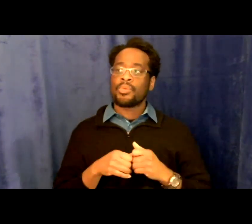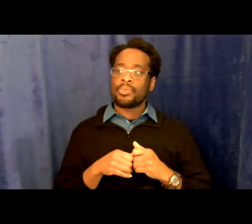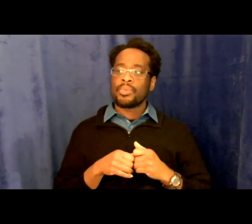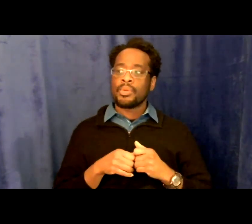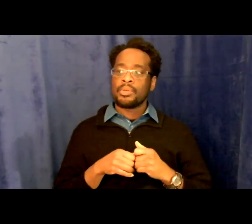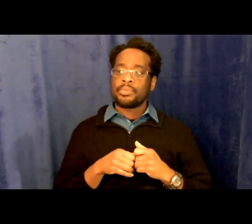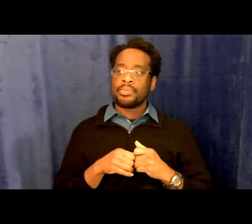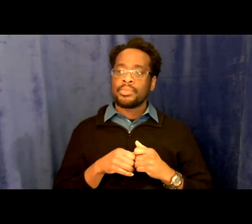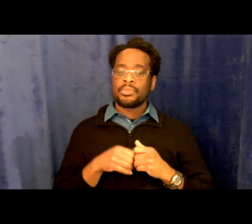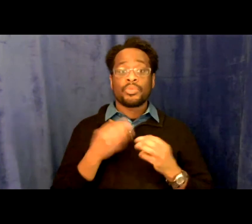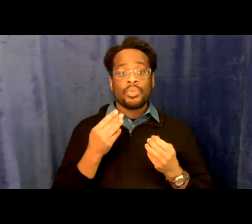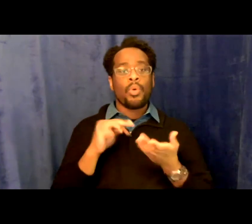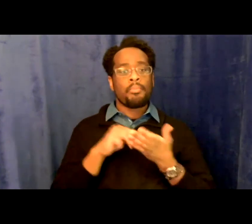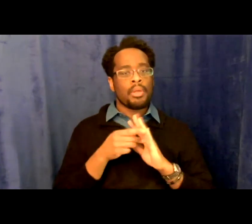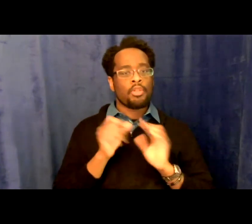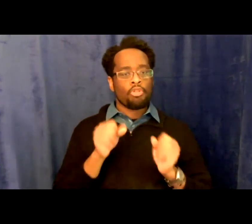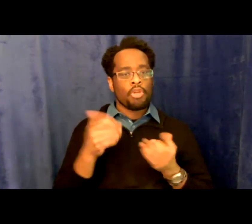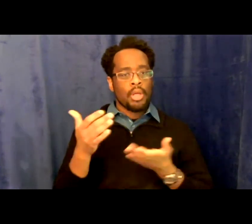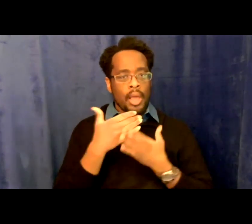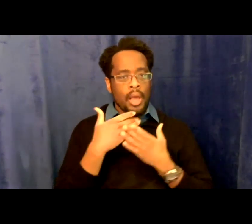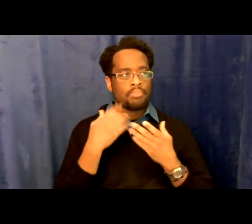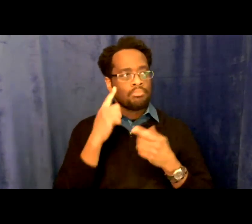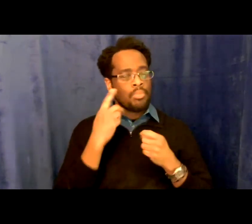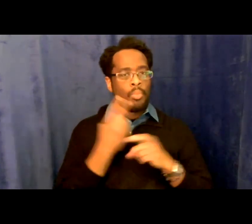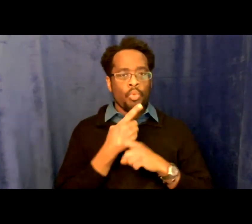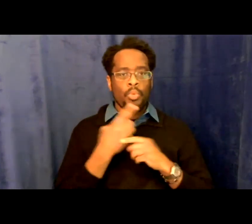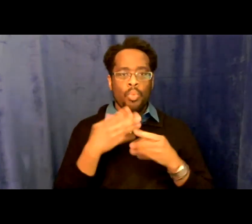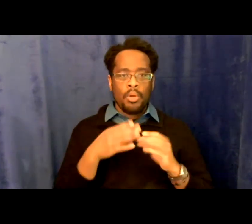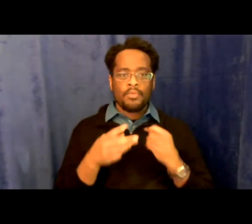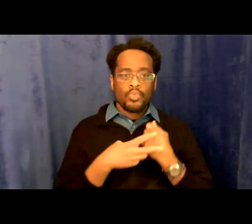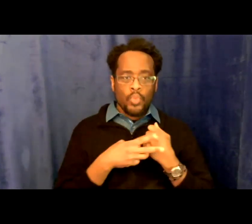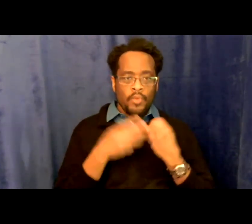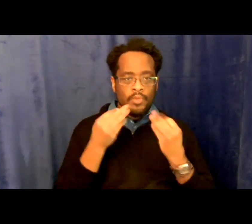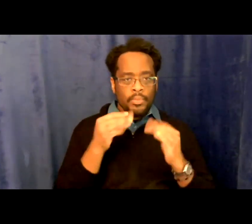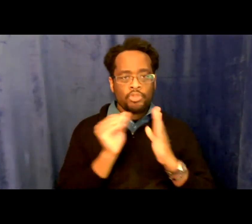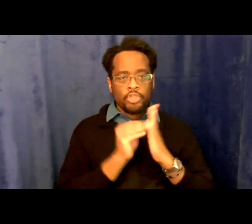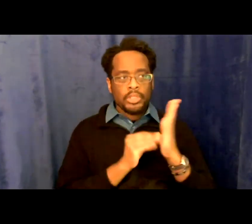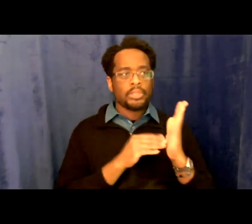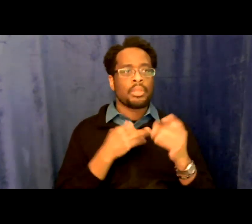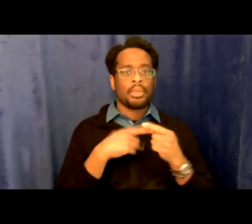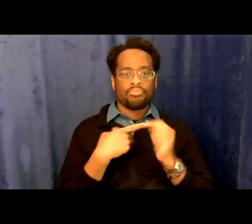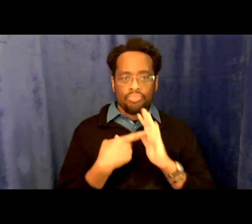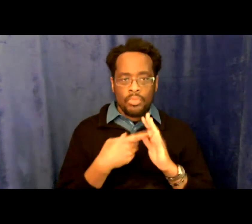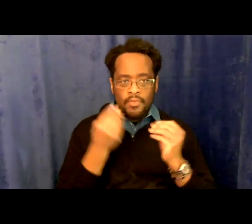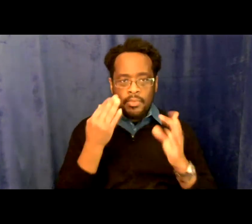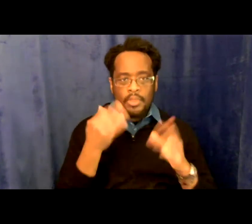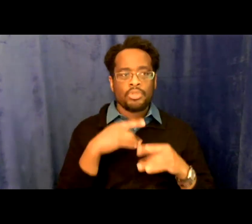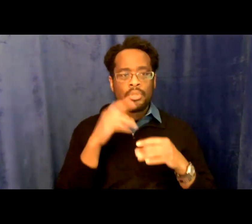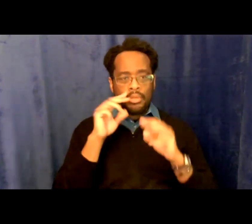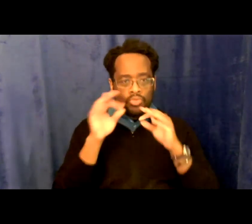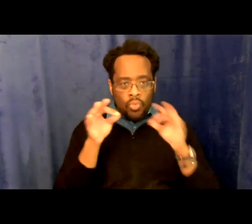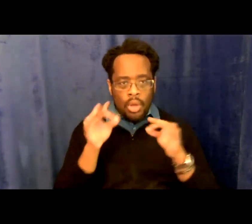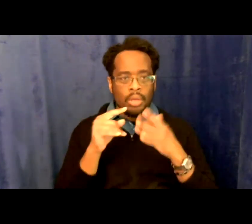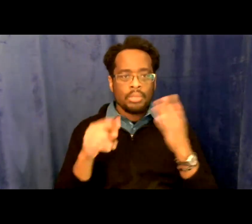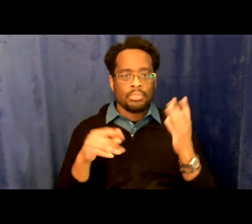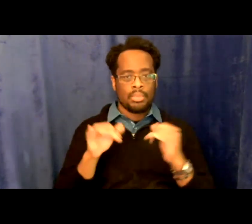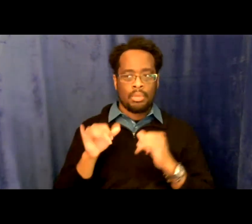identify that factor now you can collect data and preserve and create that documentation and